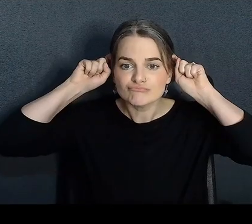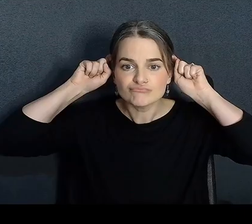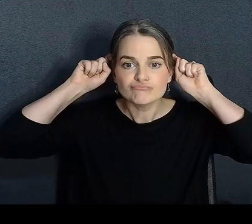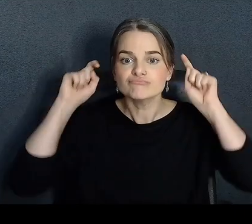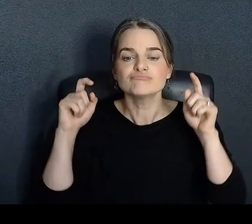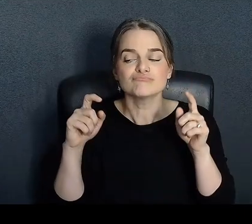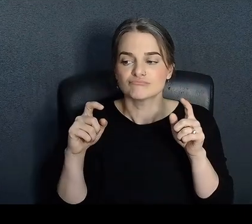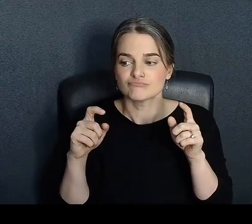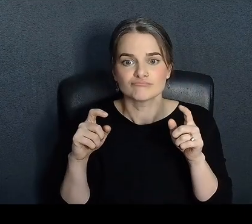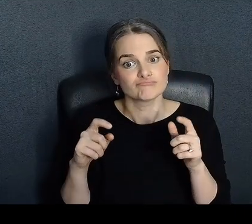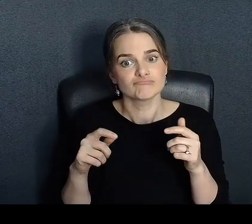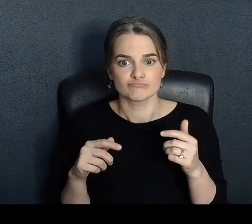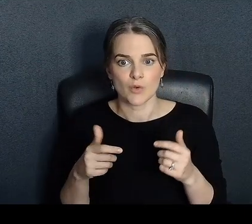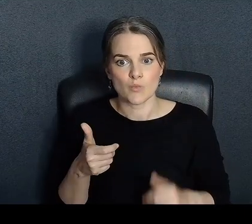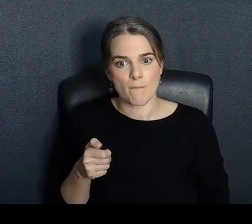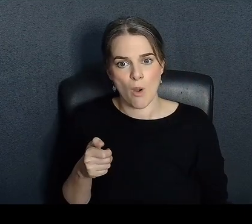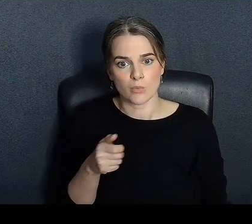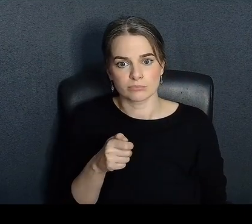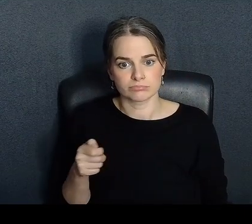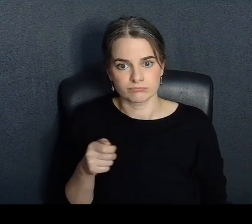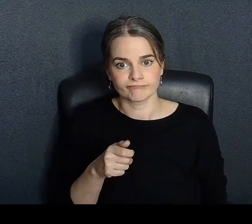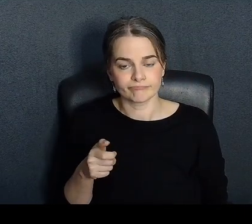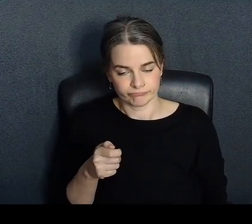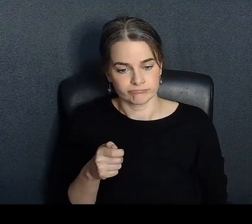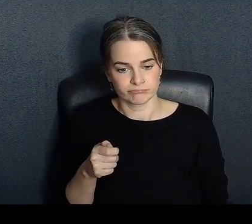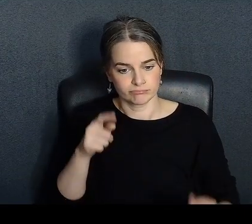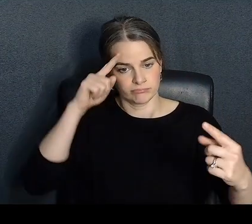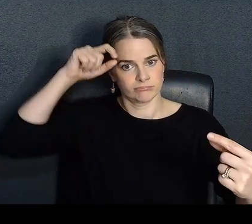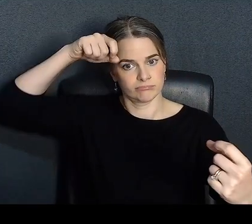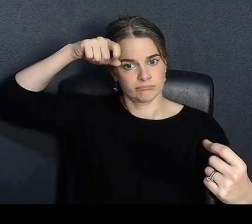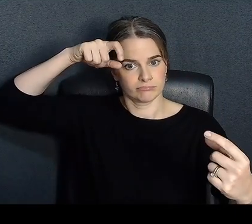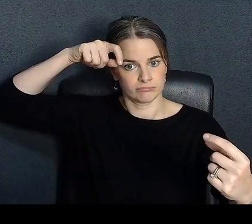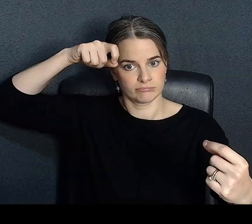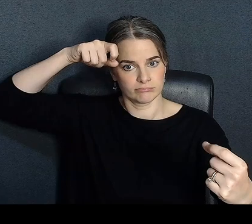And that will put the sounds in your ear.